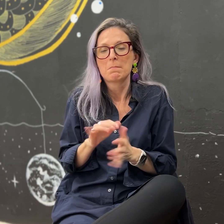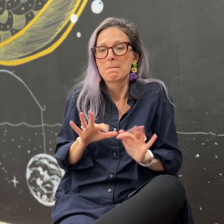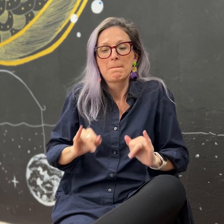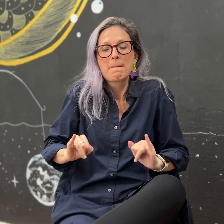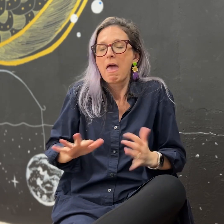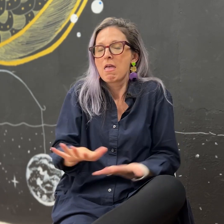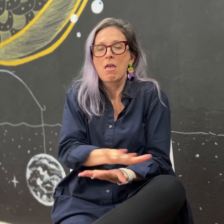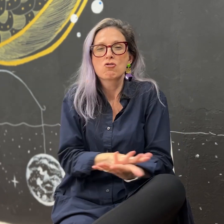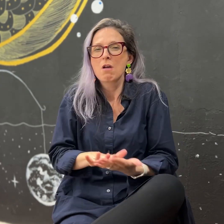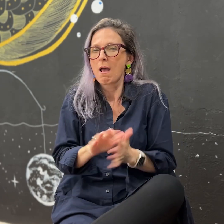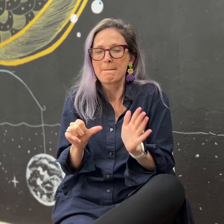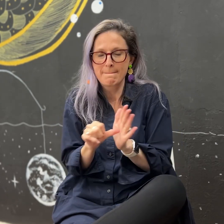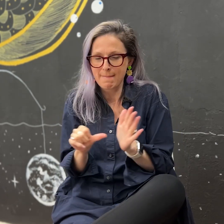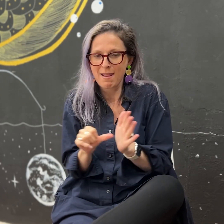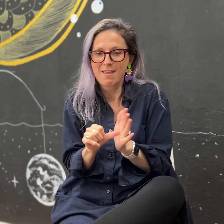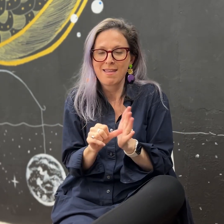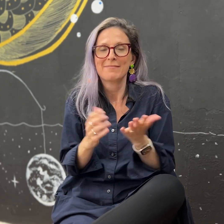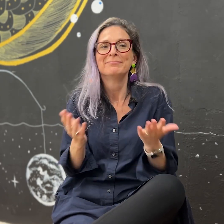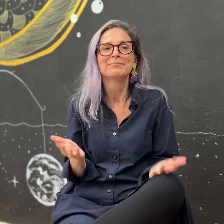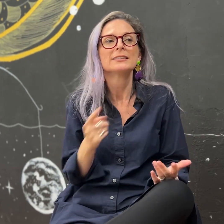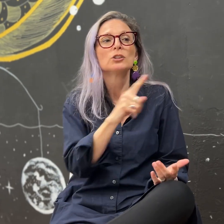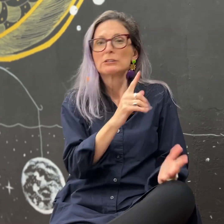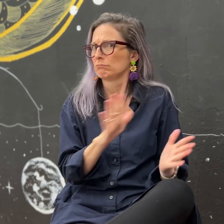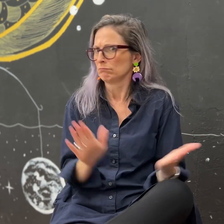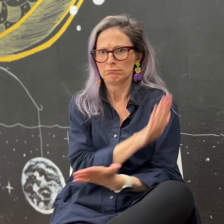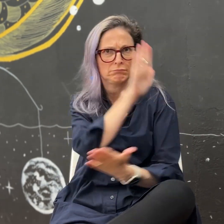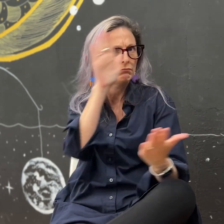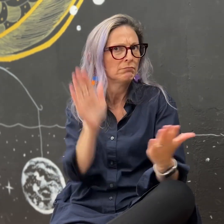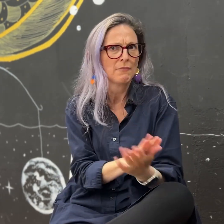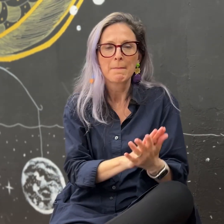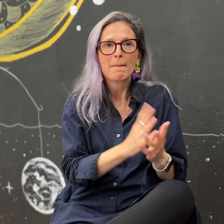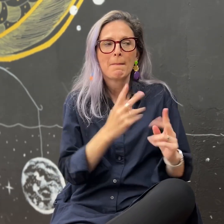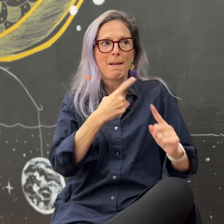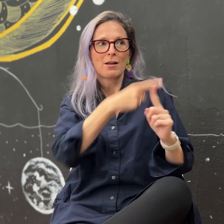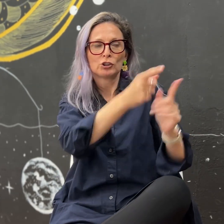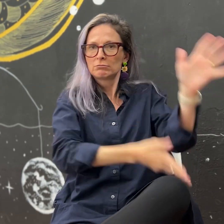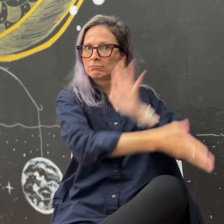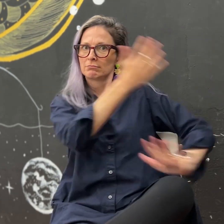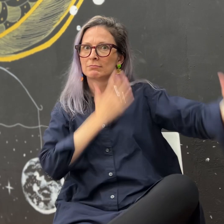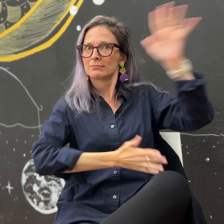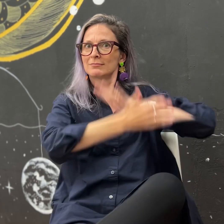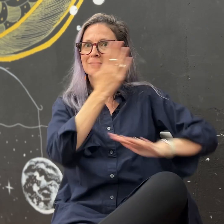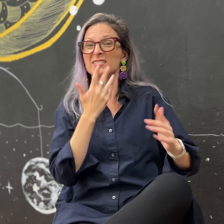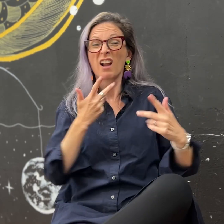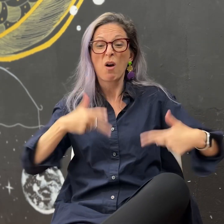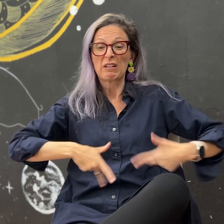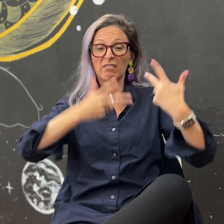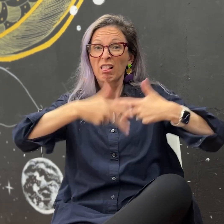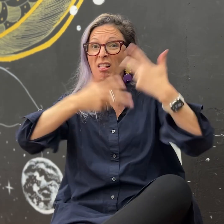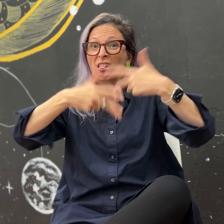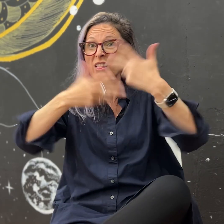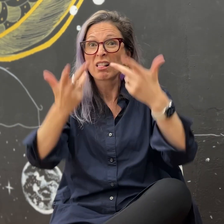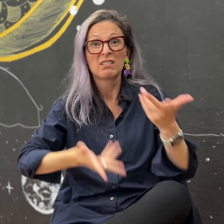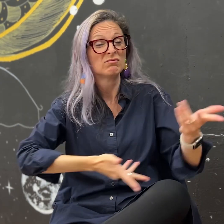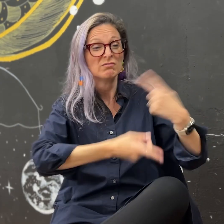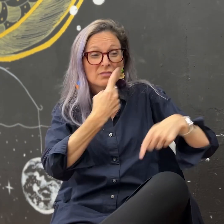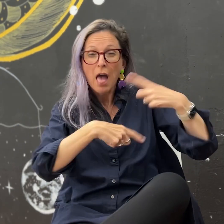that was a weak area for me. She was delighted to help, and was able to sign with me via video calls.